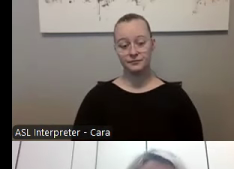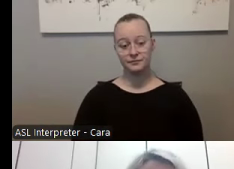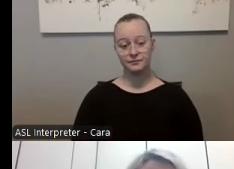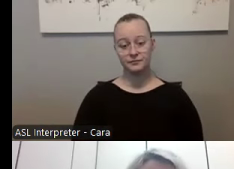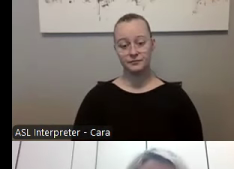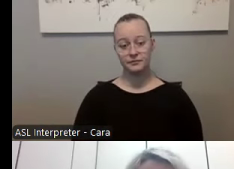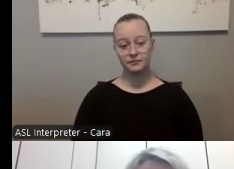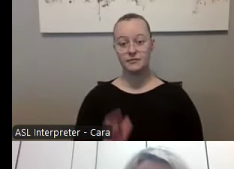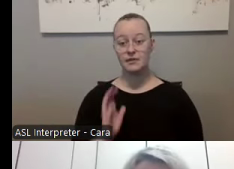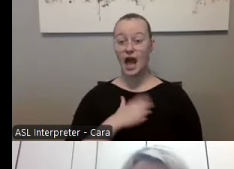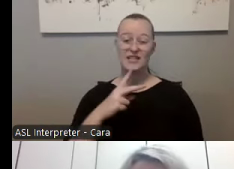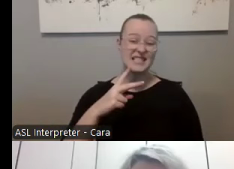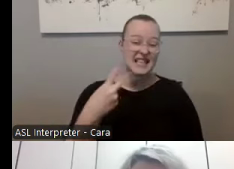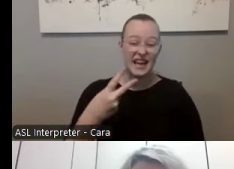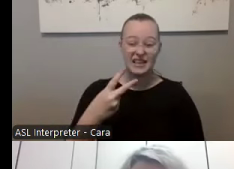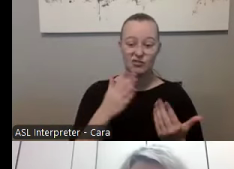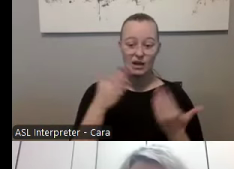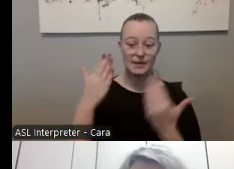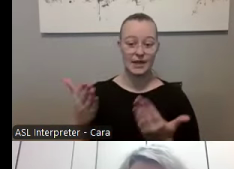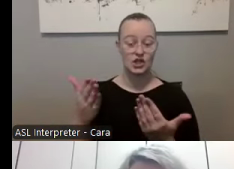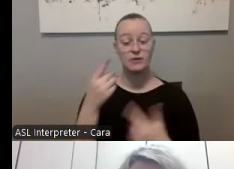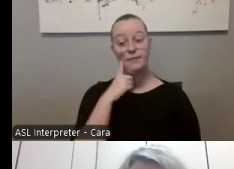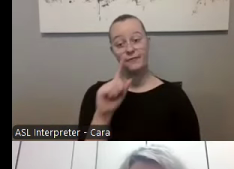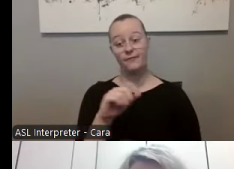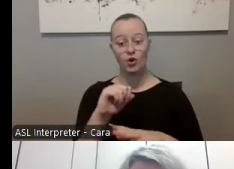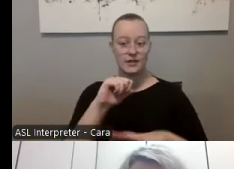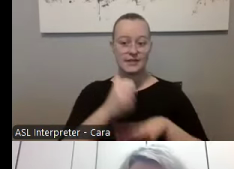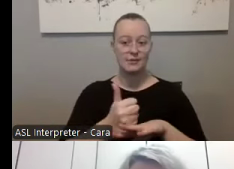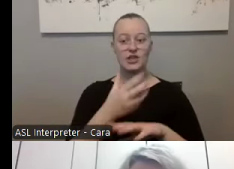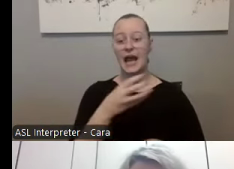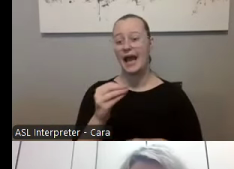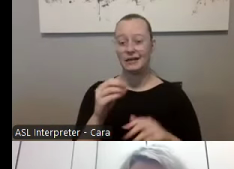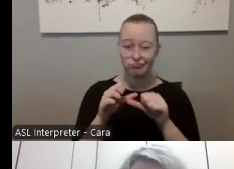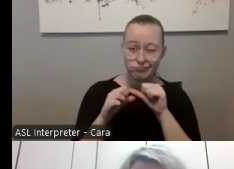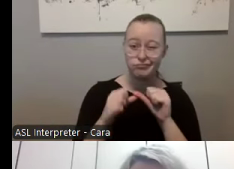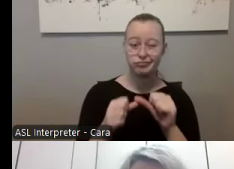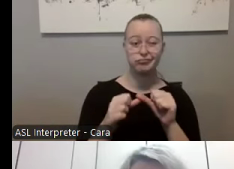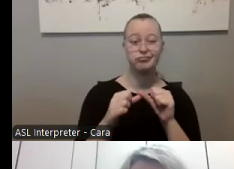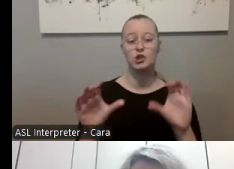Our second recommendation is to establish and consistently field a nationally